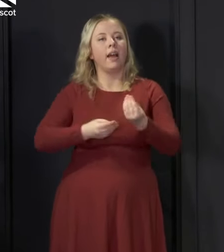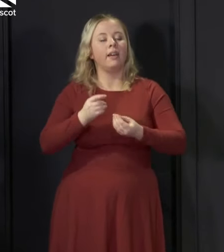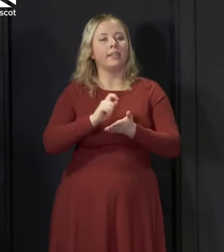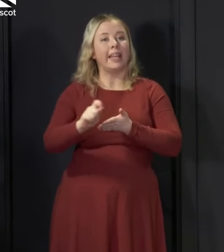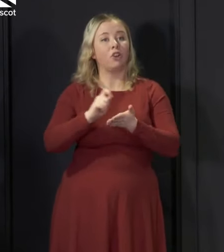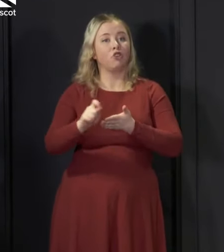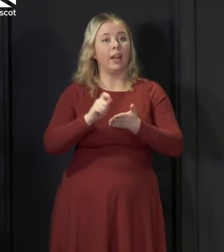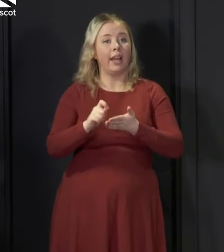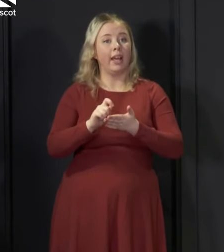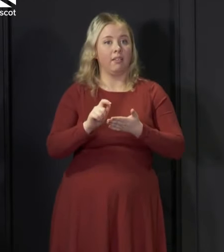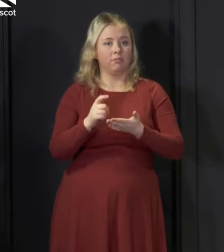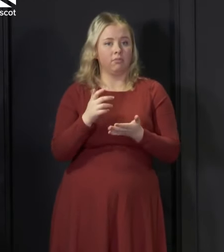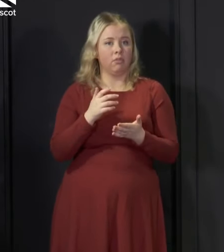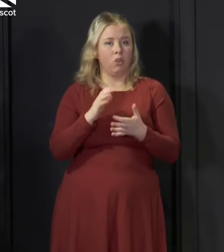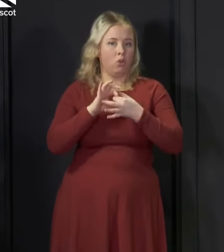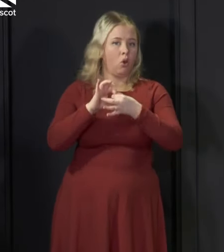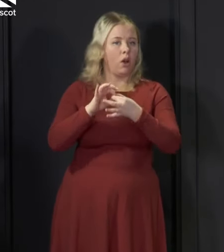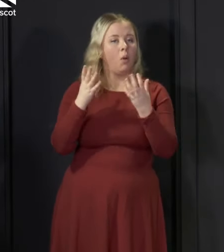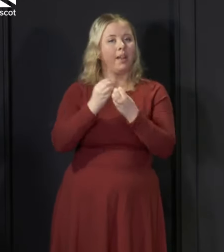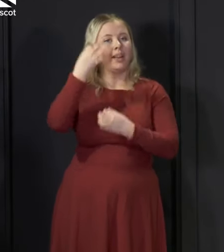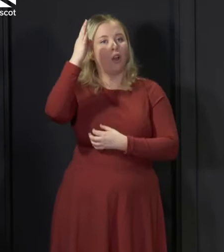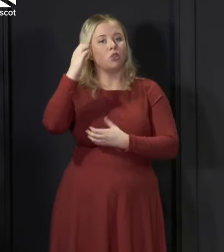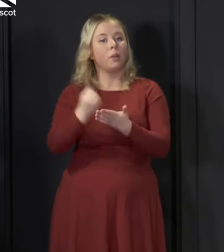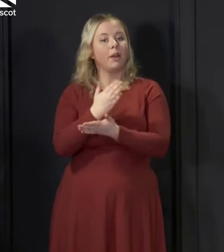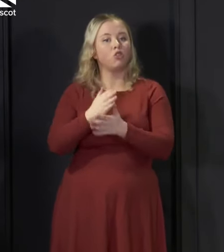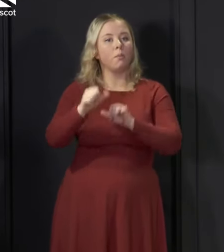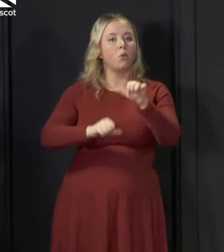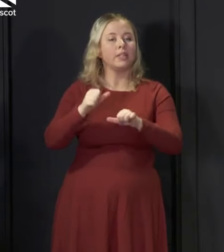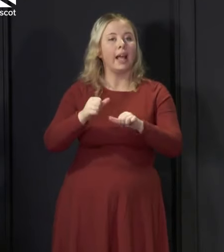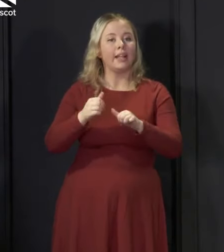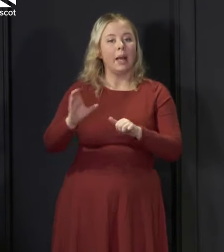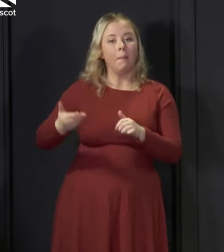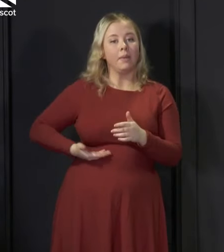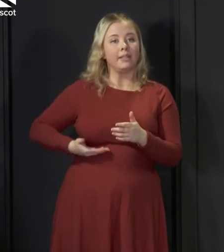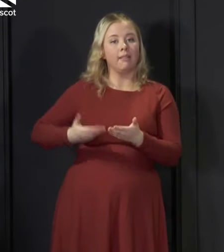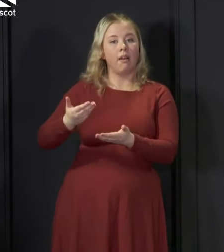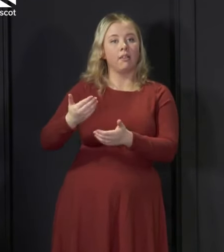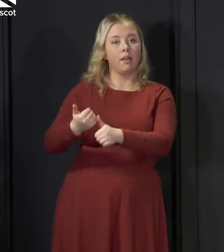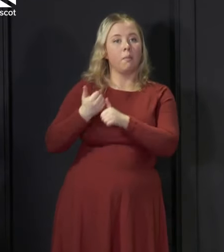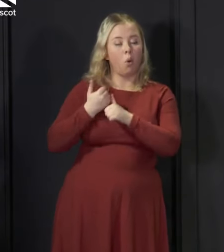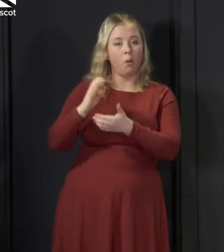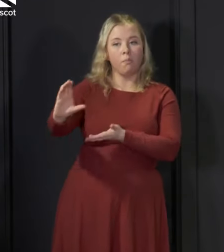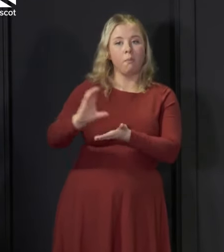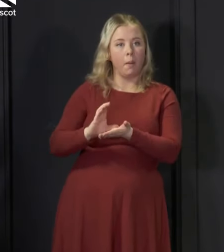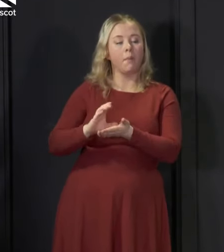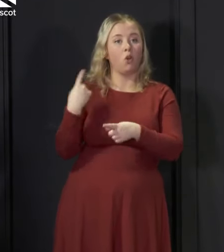and her officials are in close contact with councils to make sure that that process is as quick and as streamlined as possible. If there are ever changes, these systems have